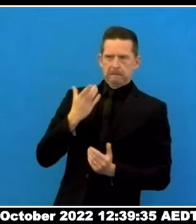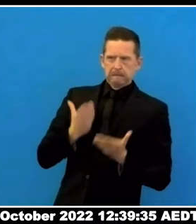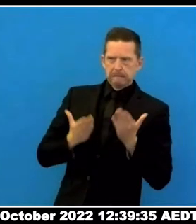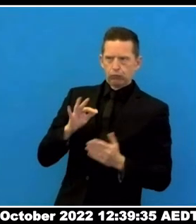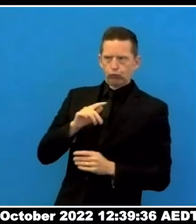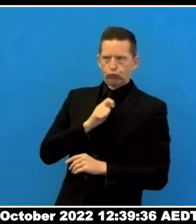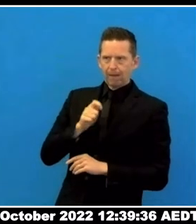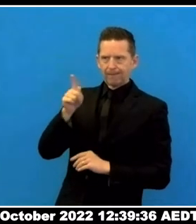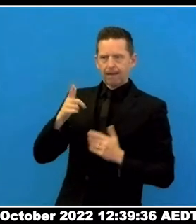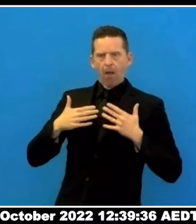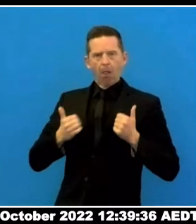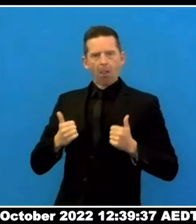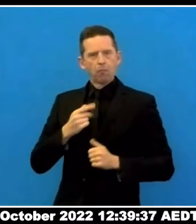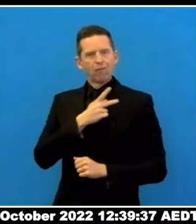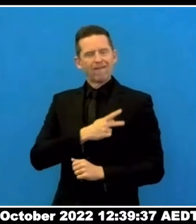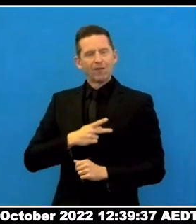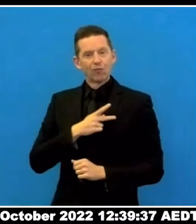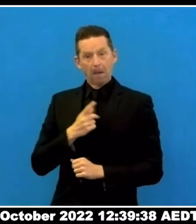because it may well have been that health professionals